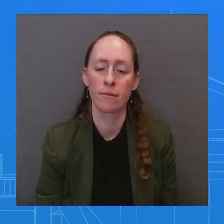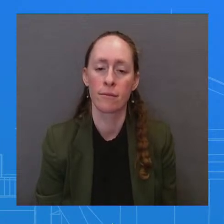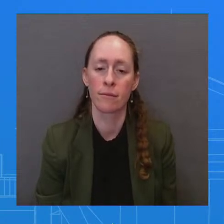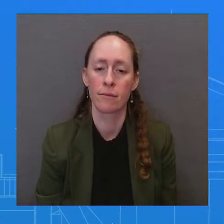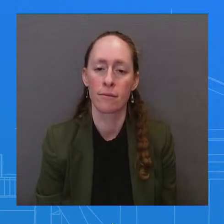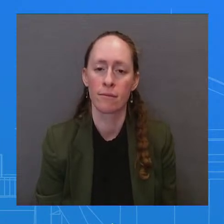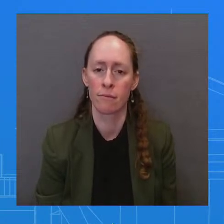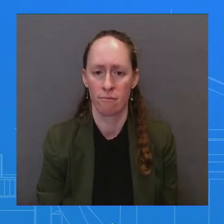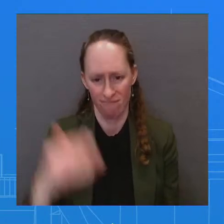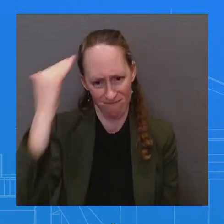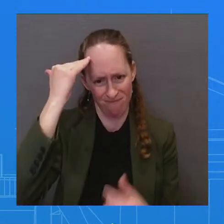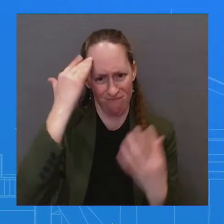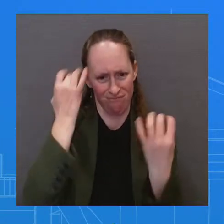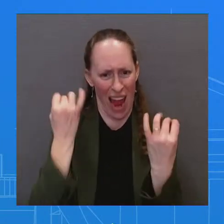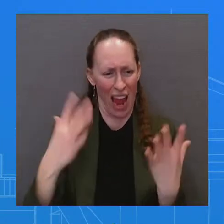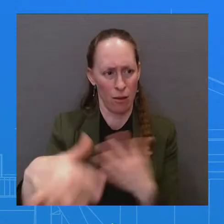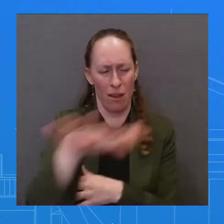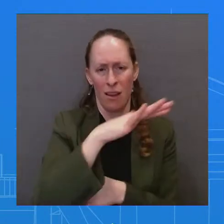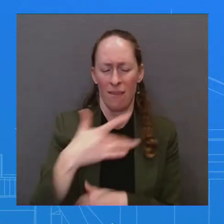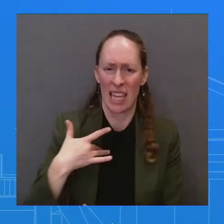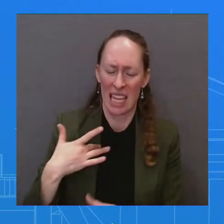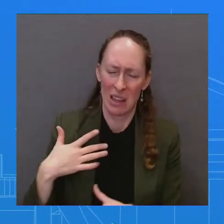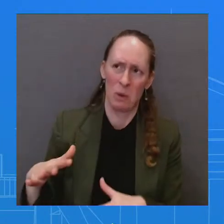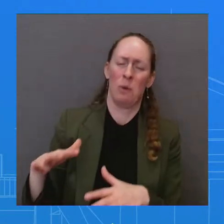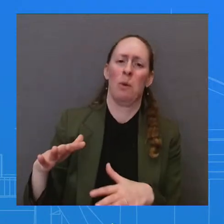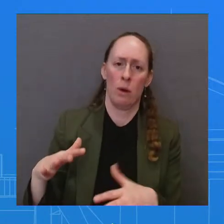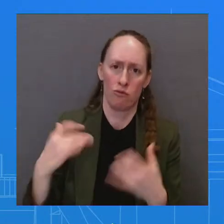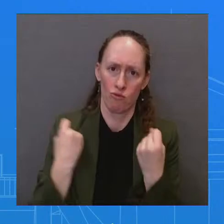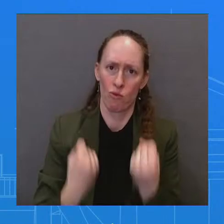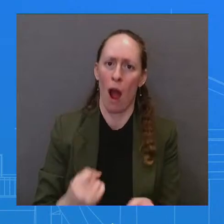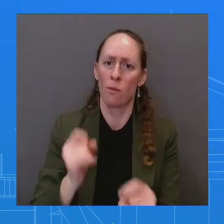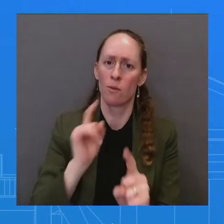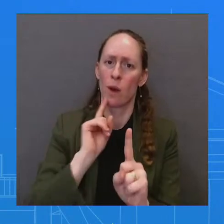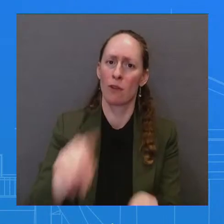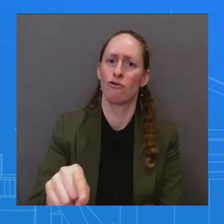that there is -- there is strong feelings. He also believes right down to his core